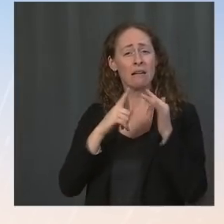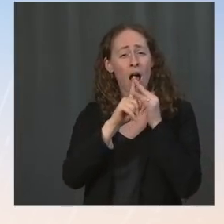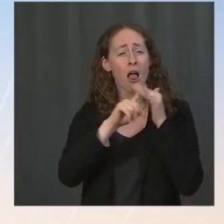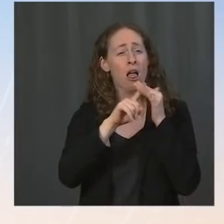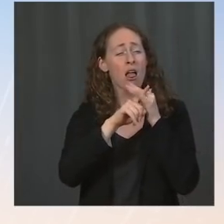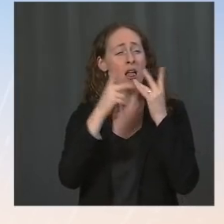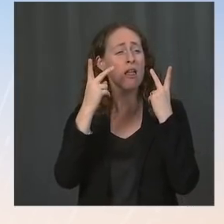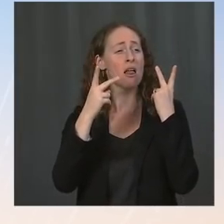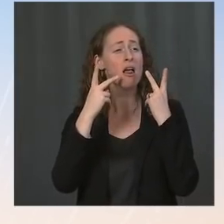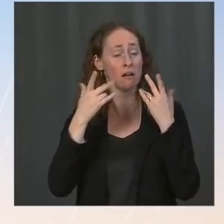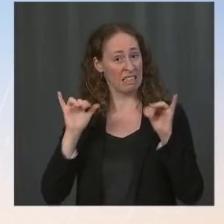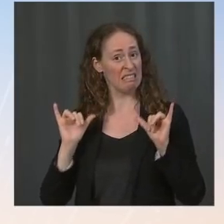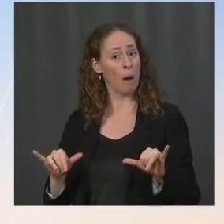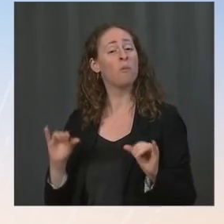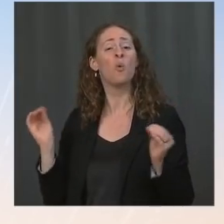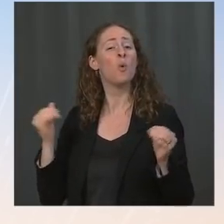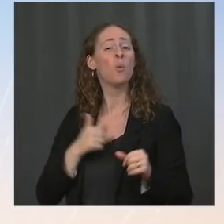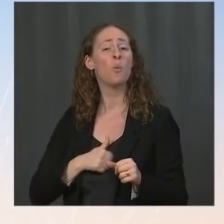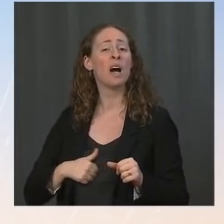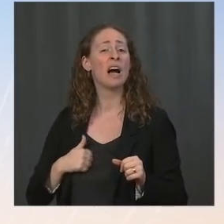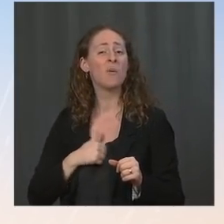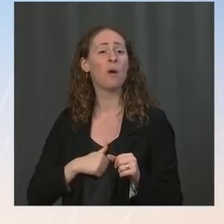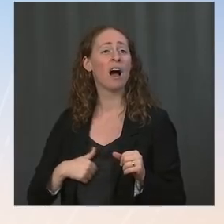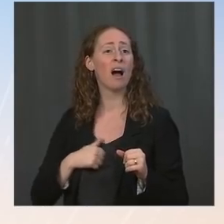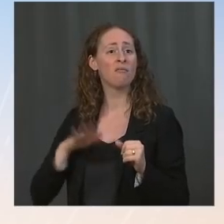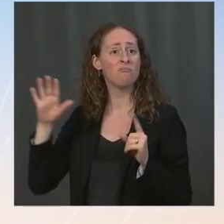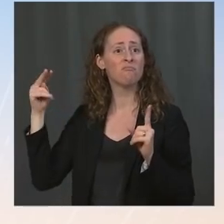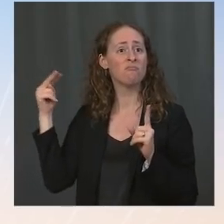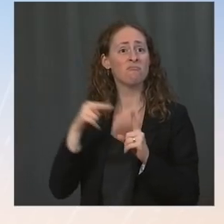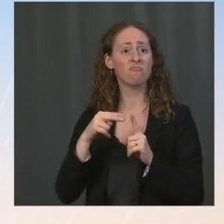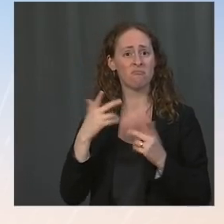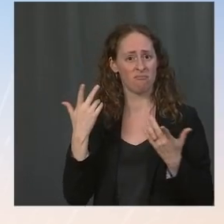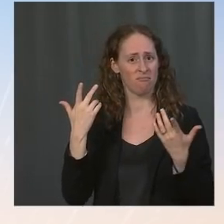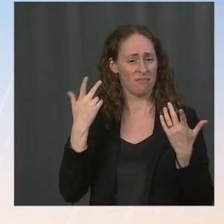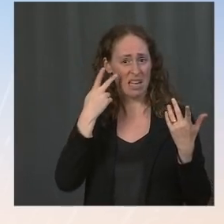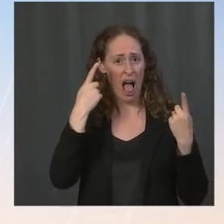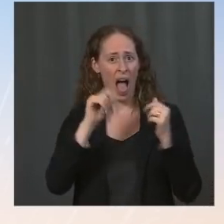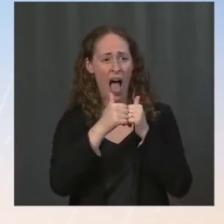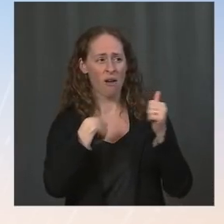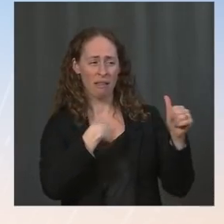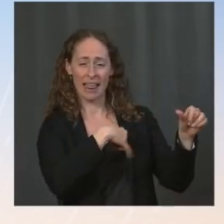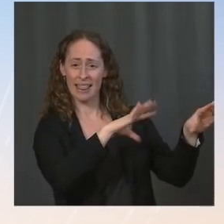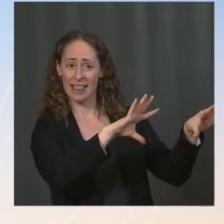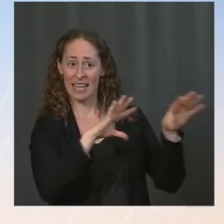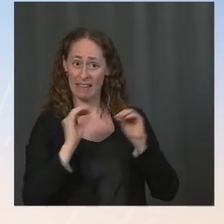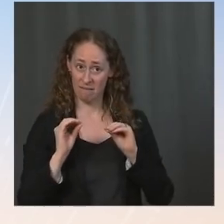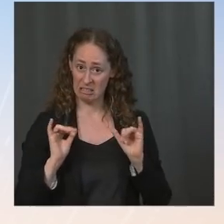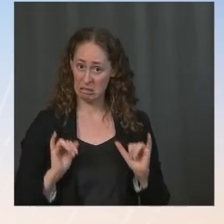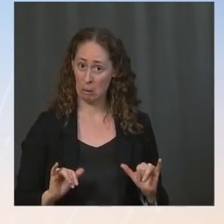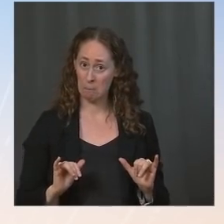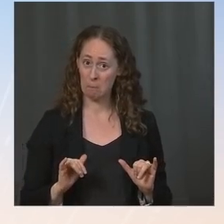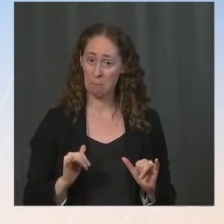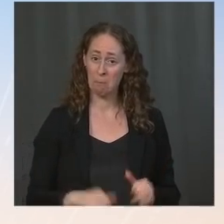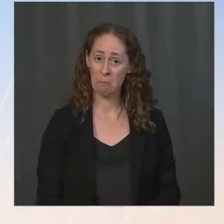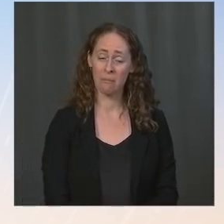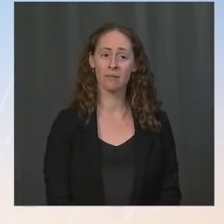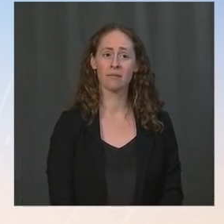in which this withdrawal was conducted? Ms. Psaki: Well, first, I would say that the men and women who gave their lives --